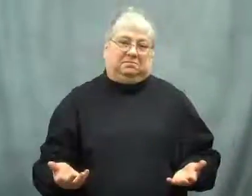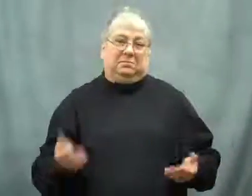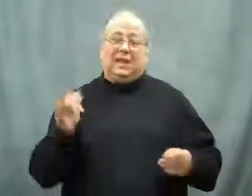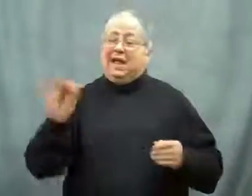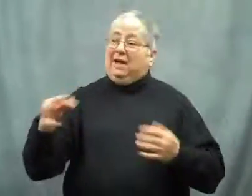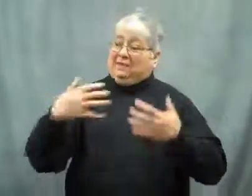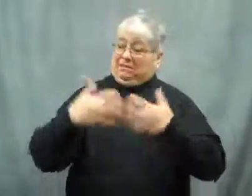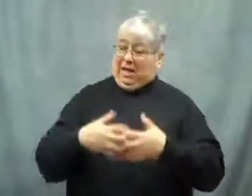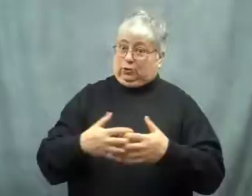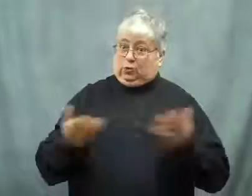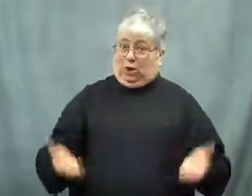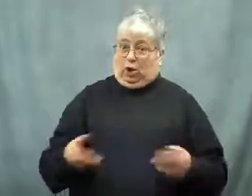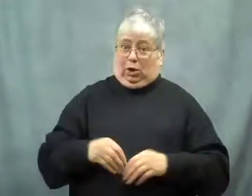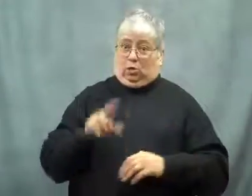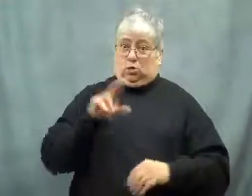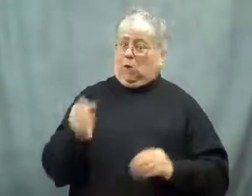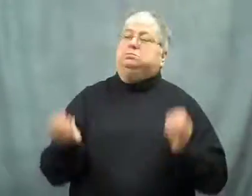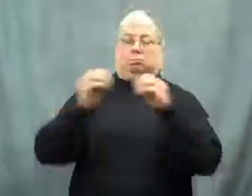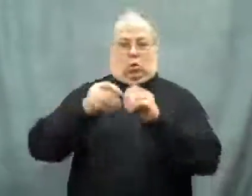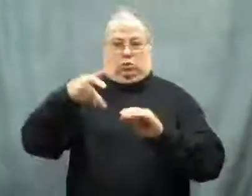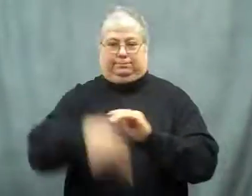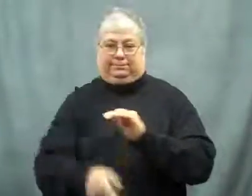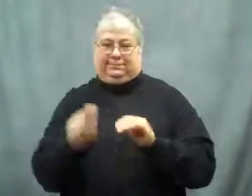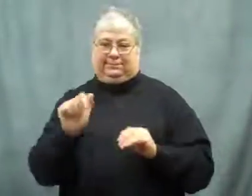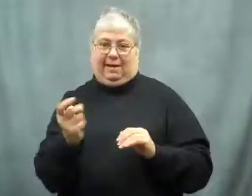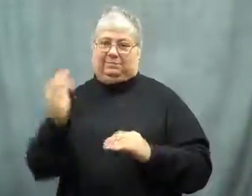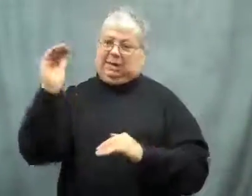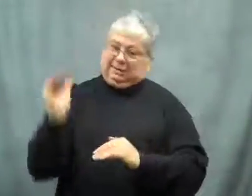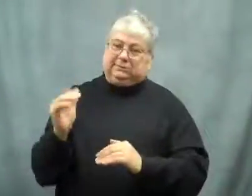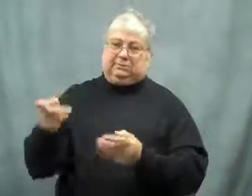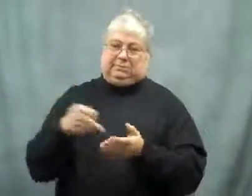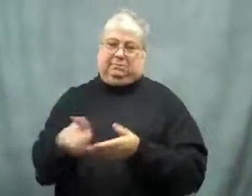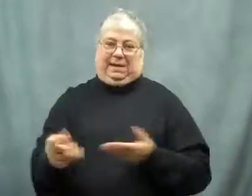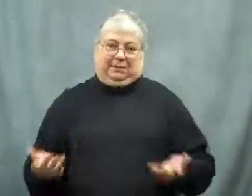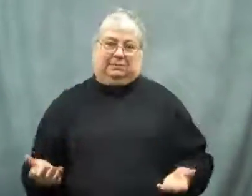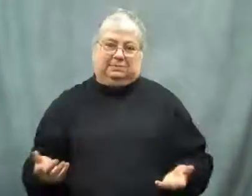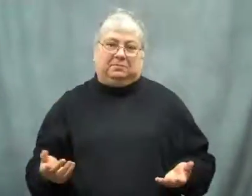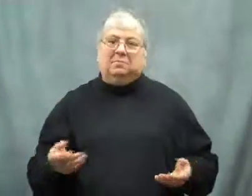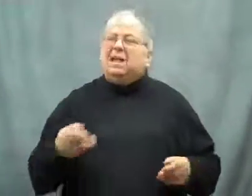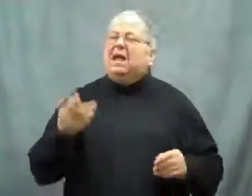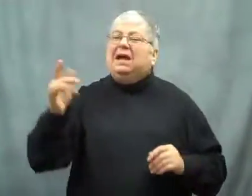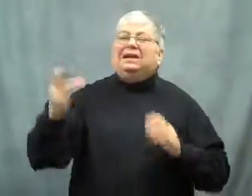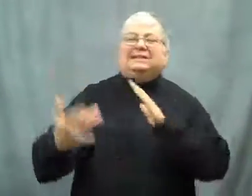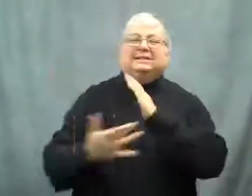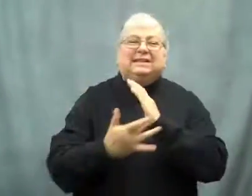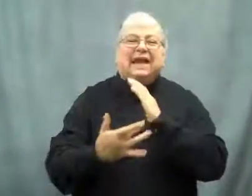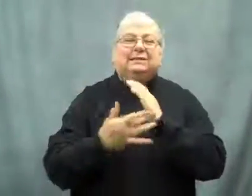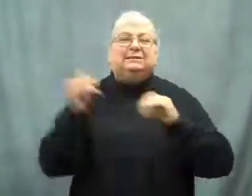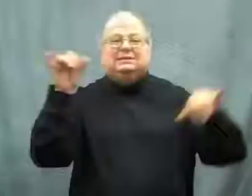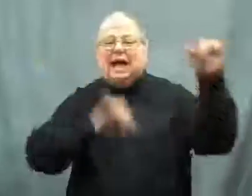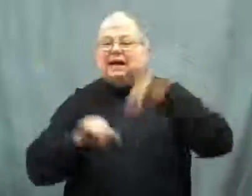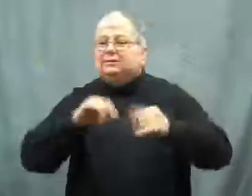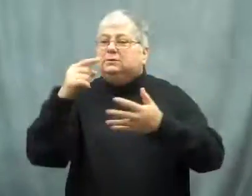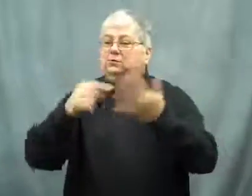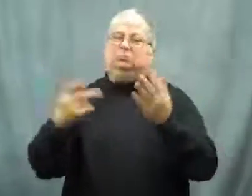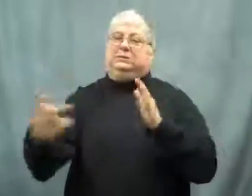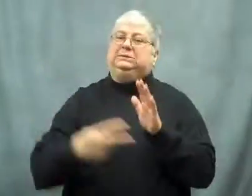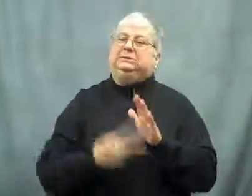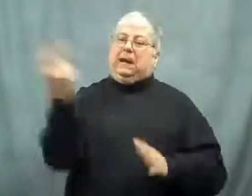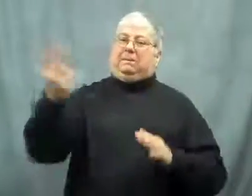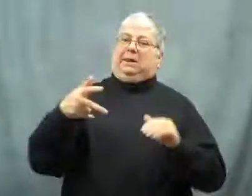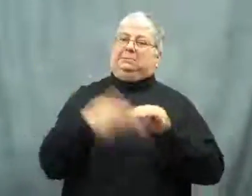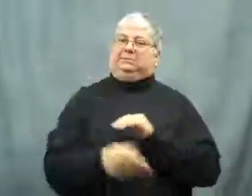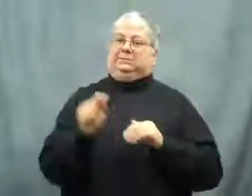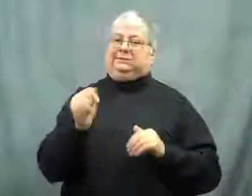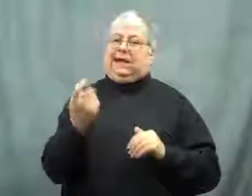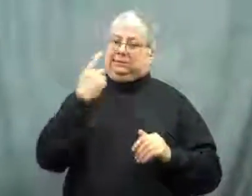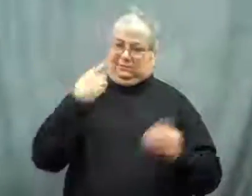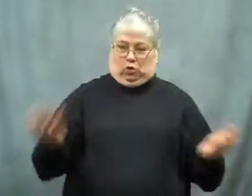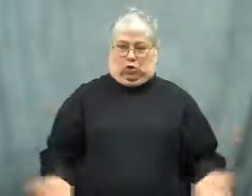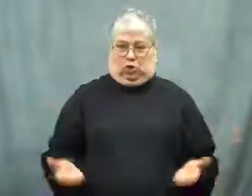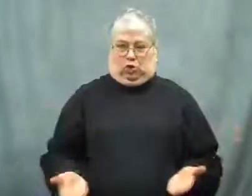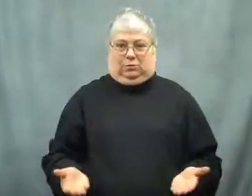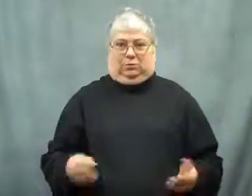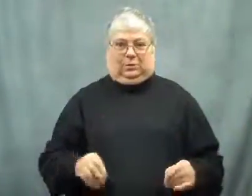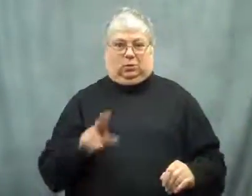If they have factories here in the U.S. additional tax breaks would apply.